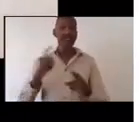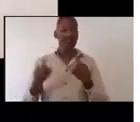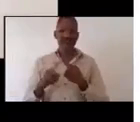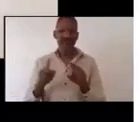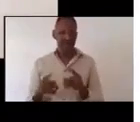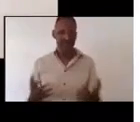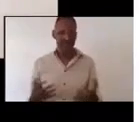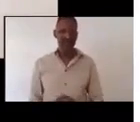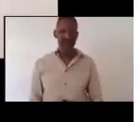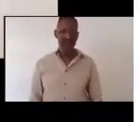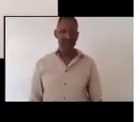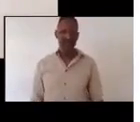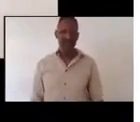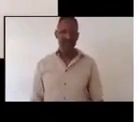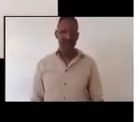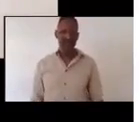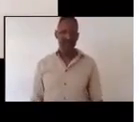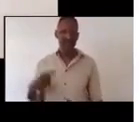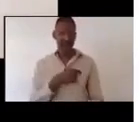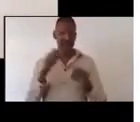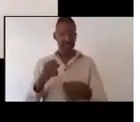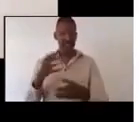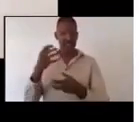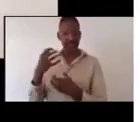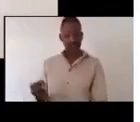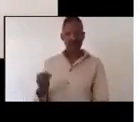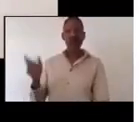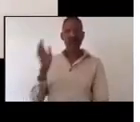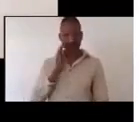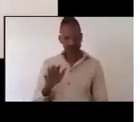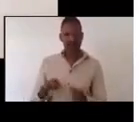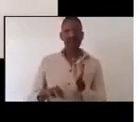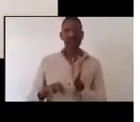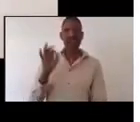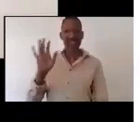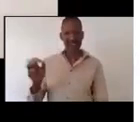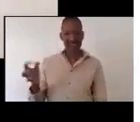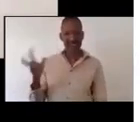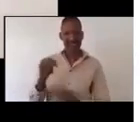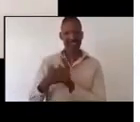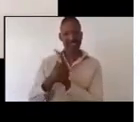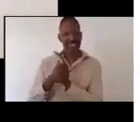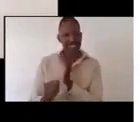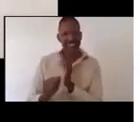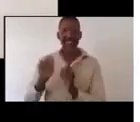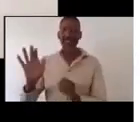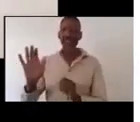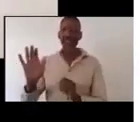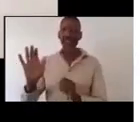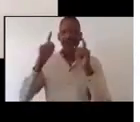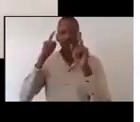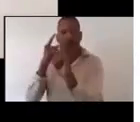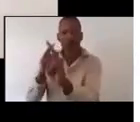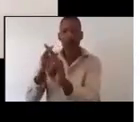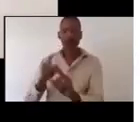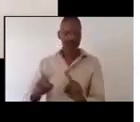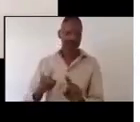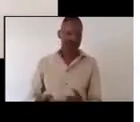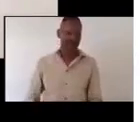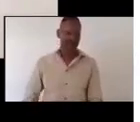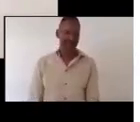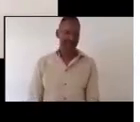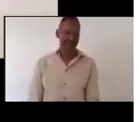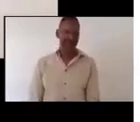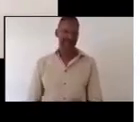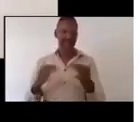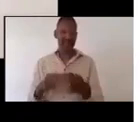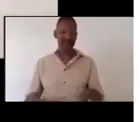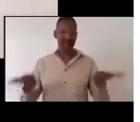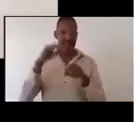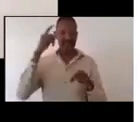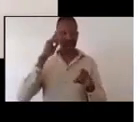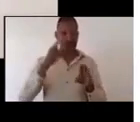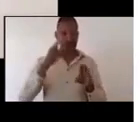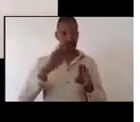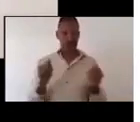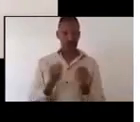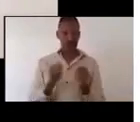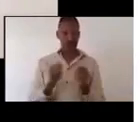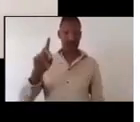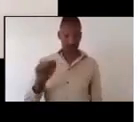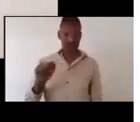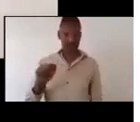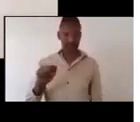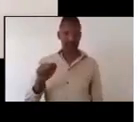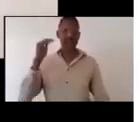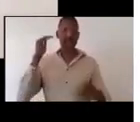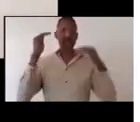We can trust the child to find their own skills and define their own goals, particularly in the case of working with children with special needs, we as adults, often focus too much on what they cannot do.